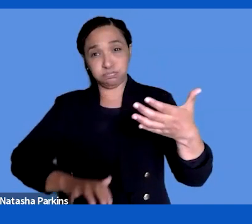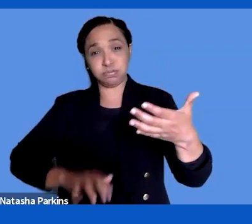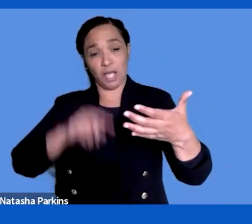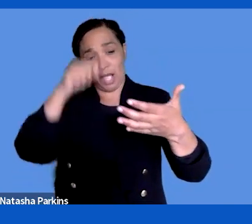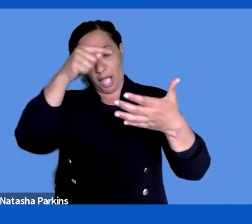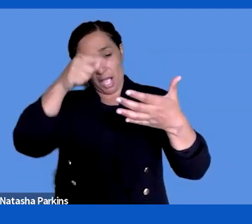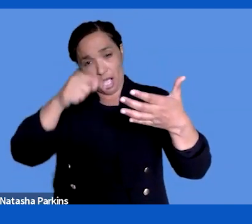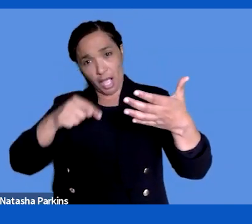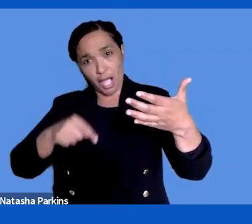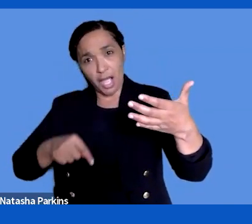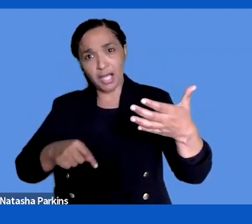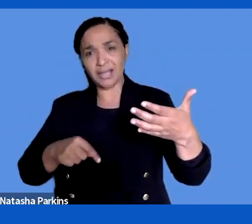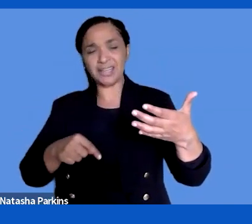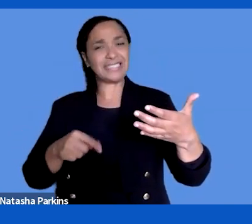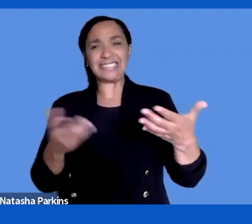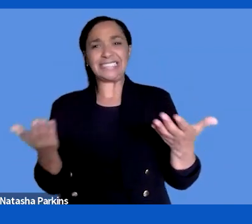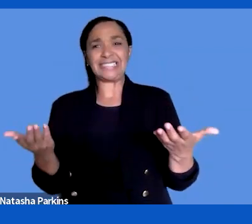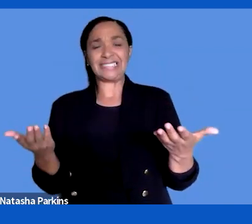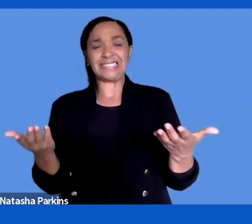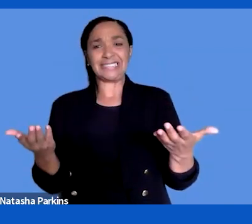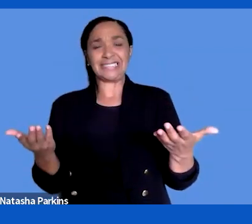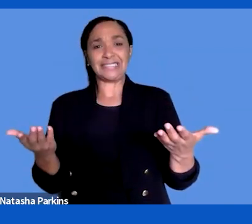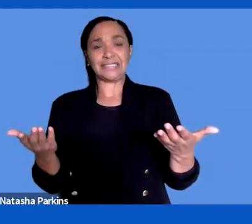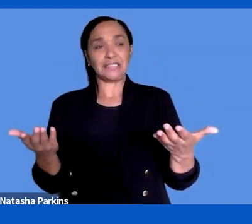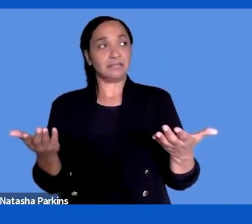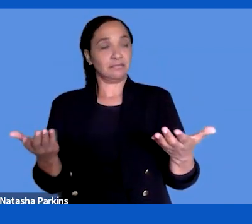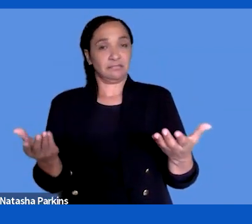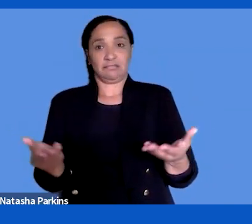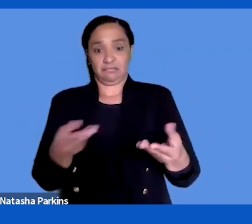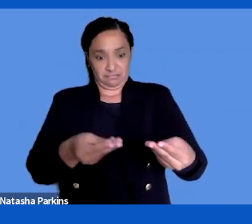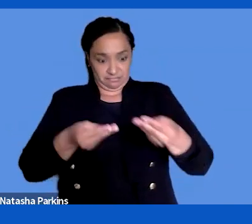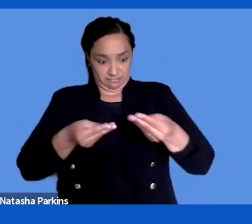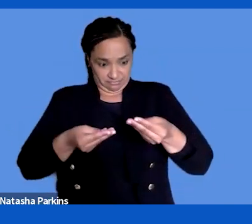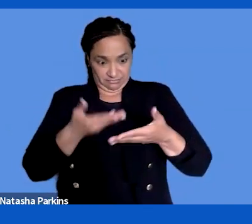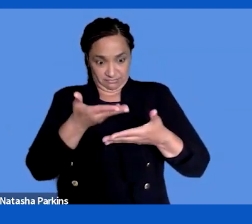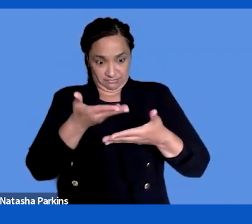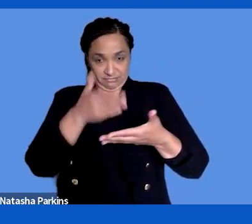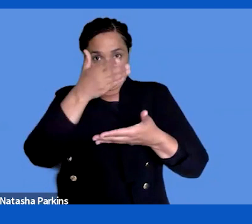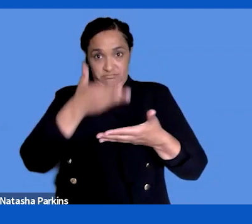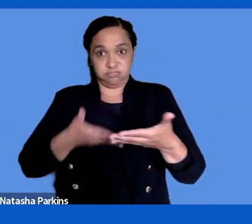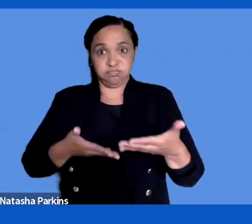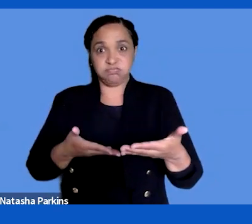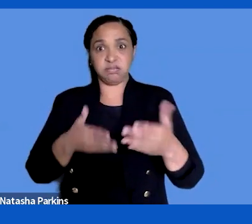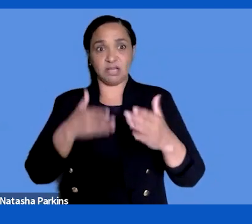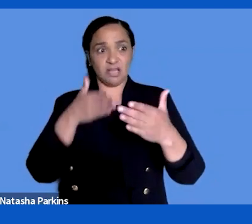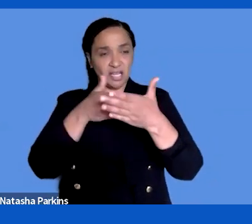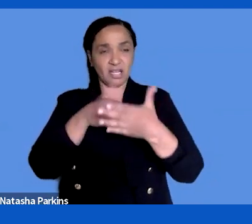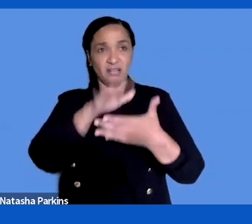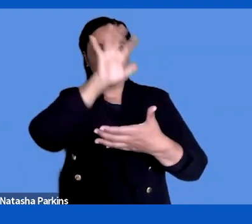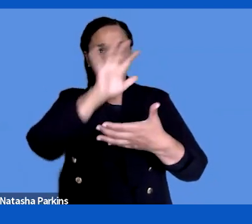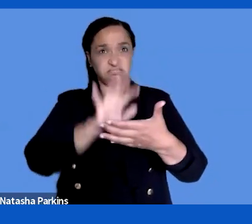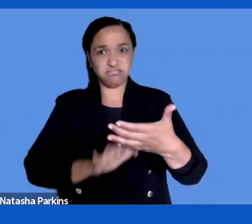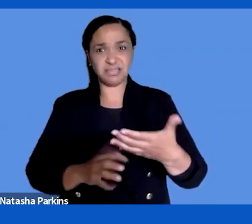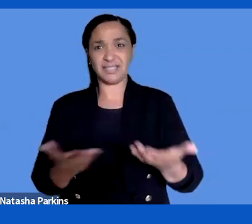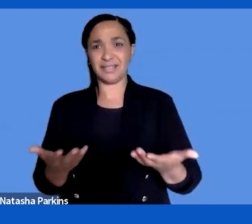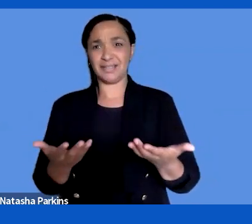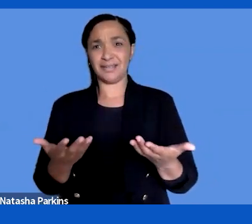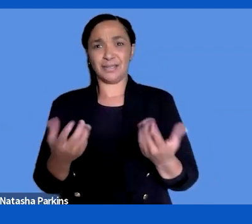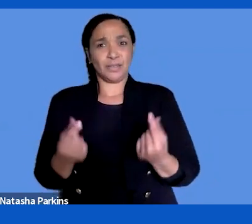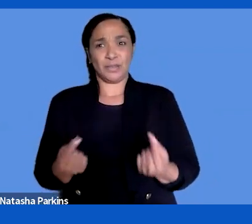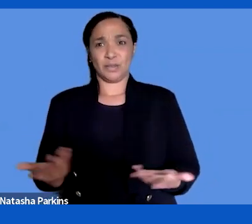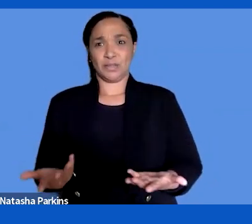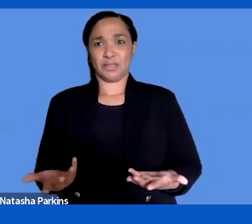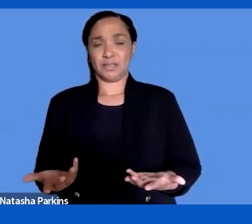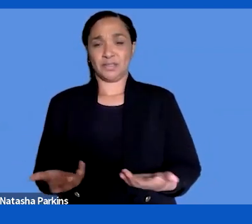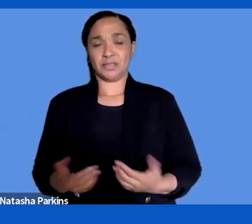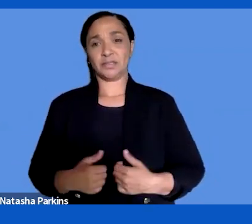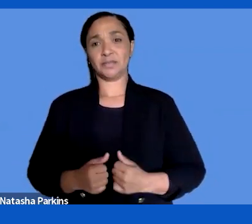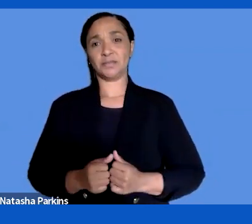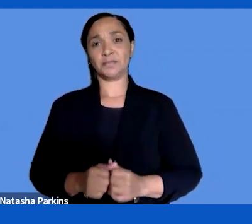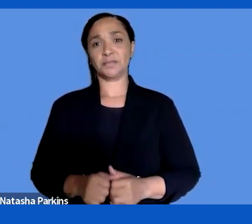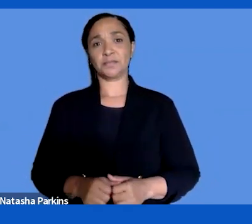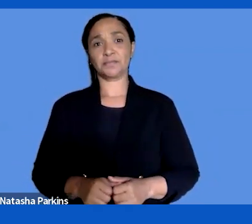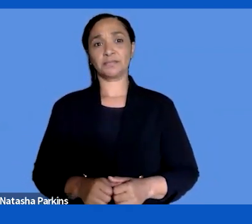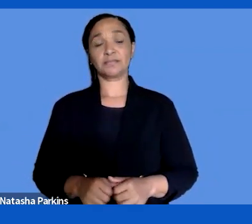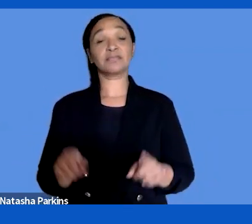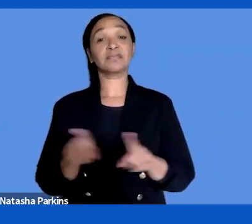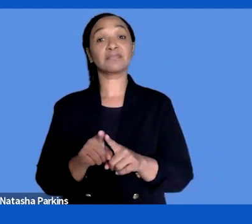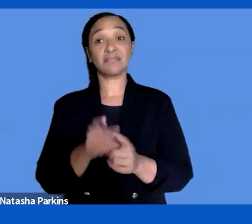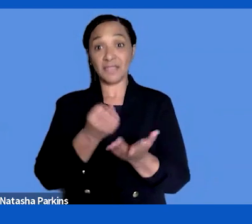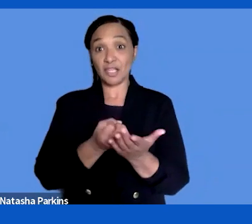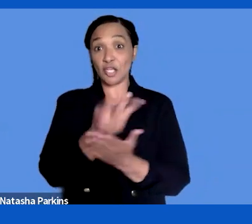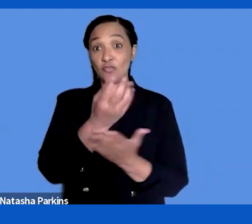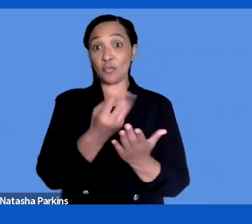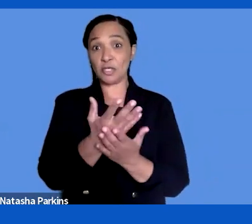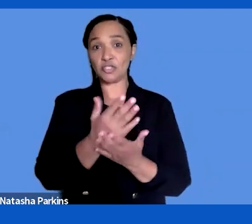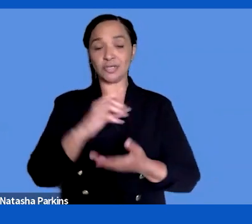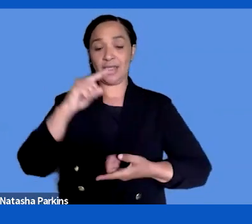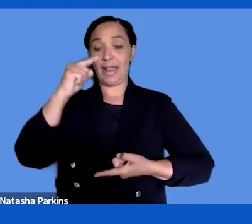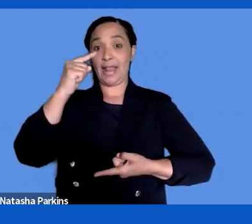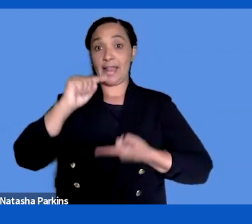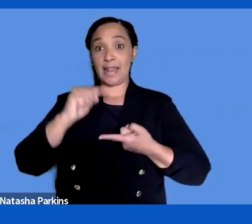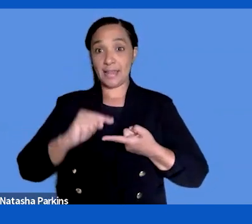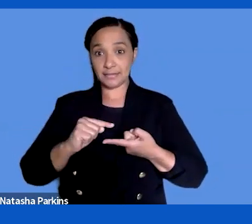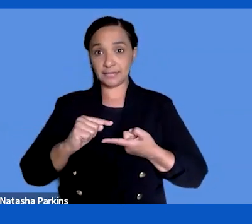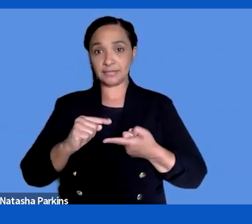I mean, what are people to do? Also less information and more standardized where